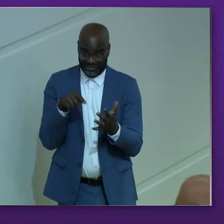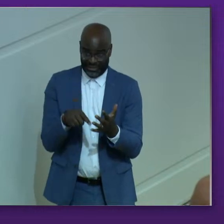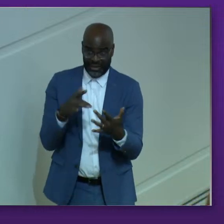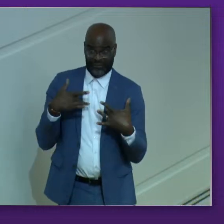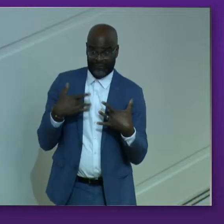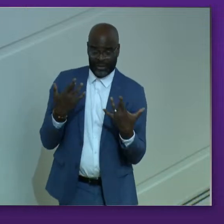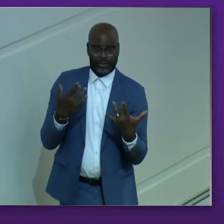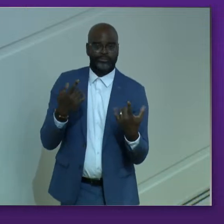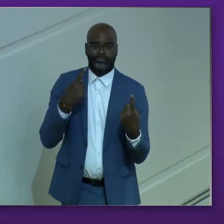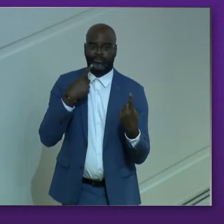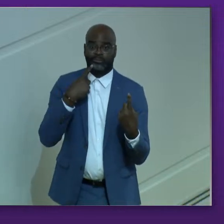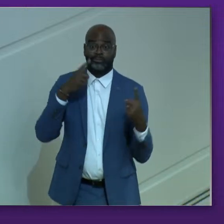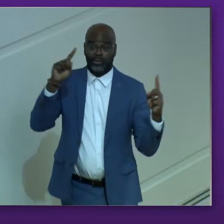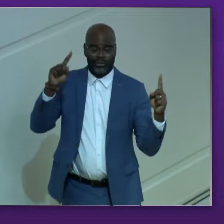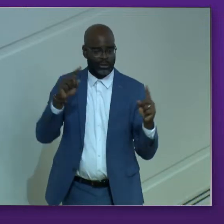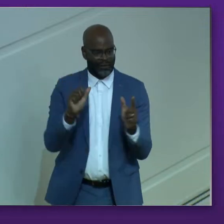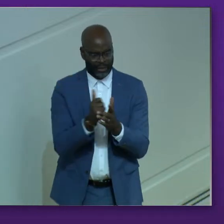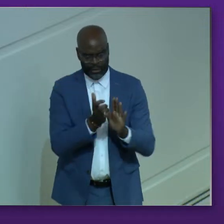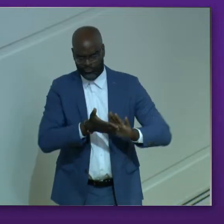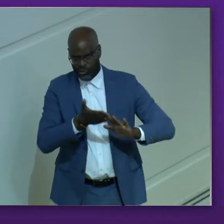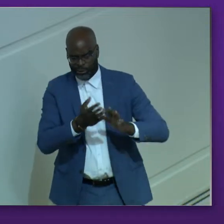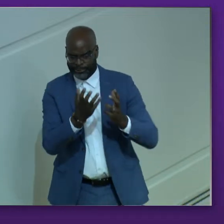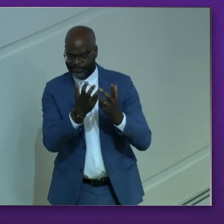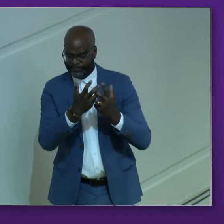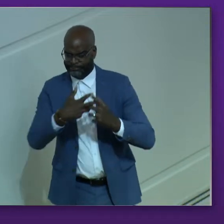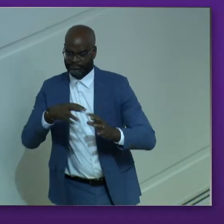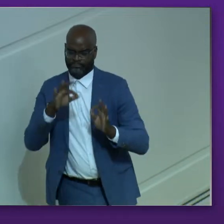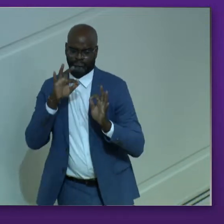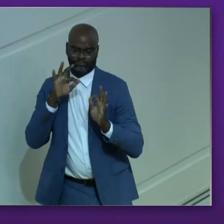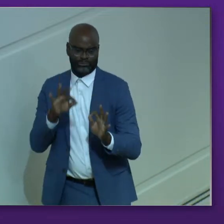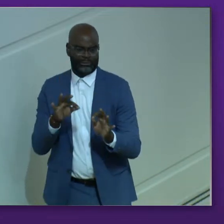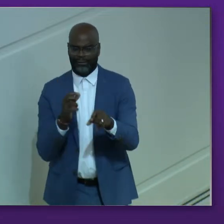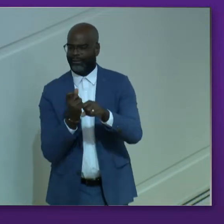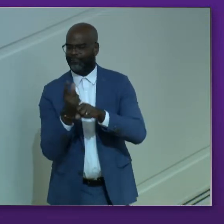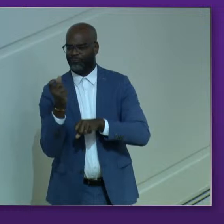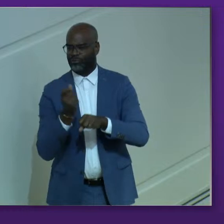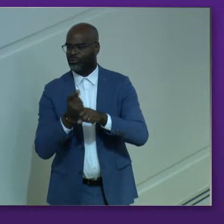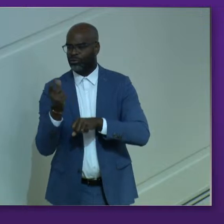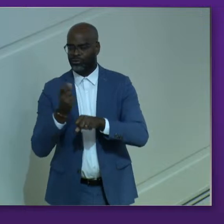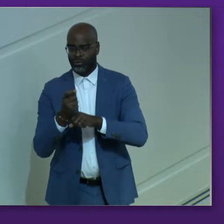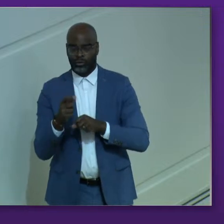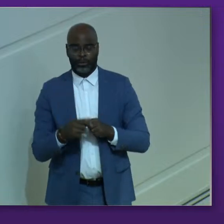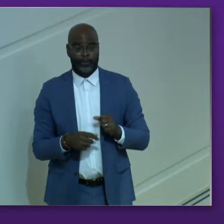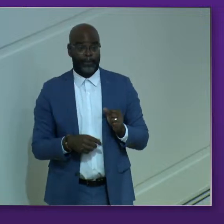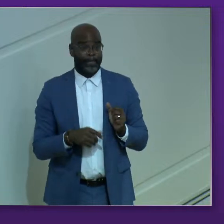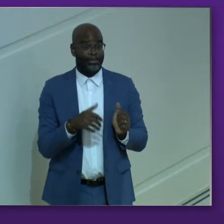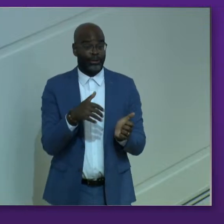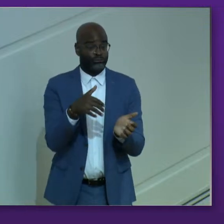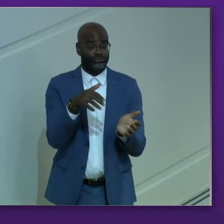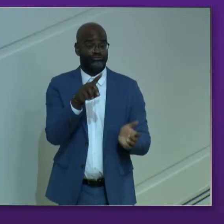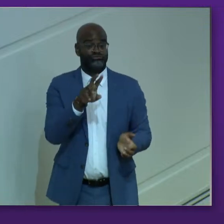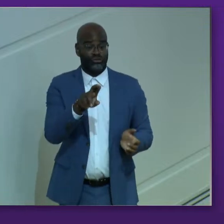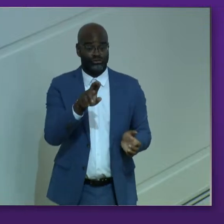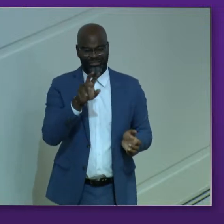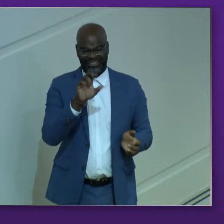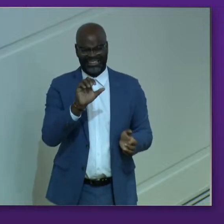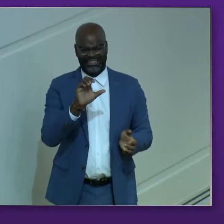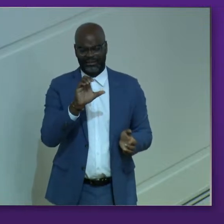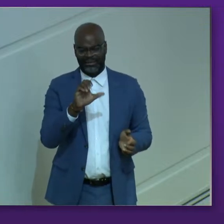DILIGENTLY TO MAKE SURE THIS EVENT OCCURS AND RUNS SMOOTHLY